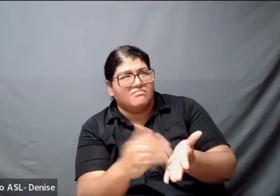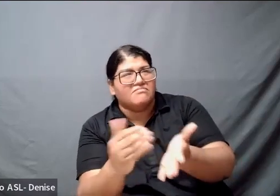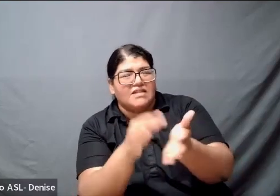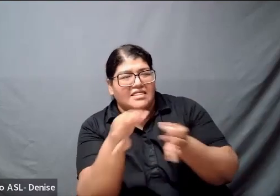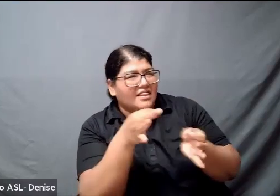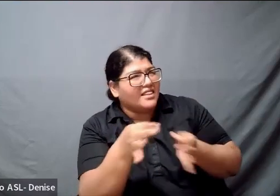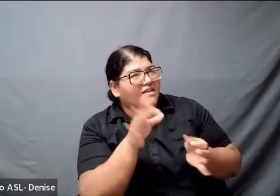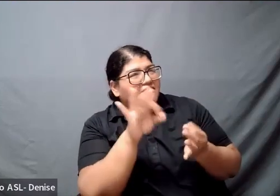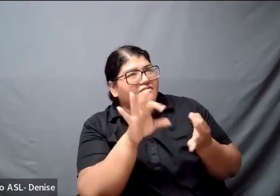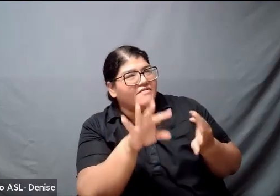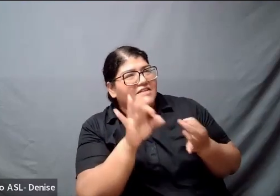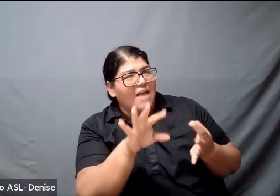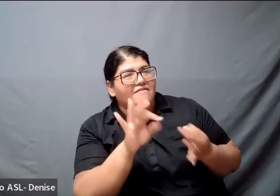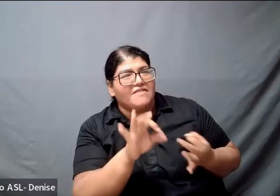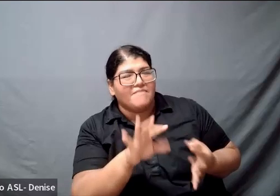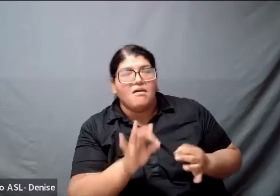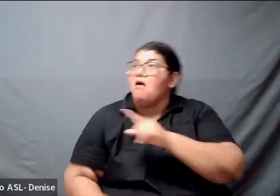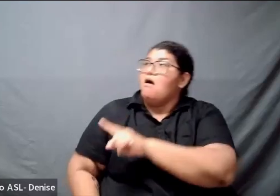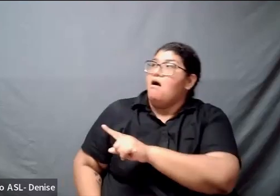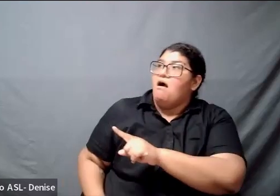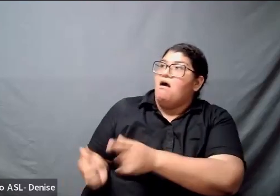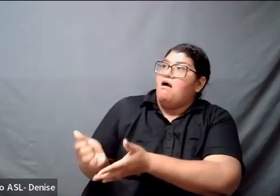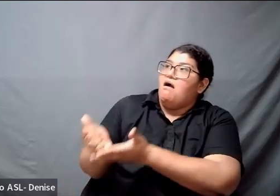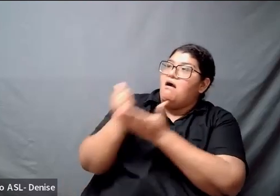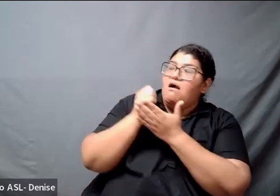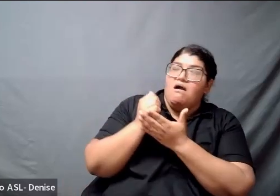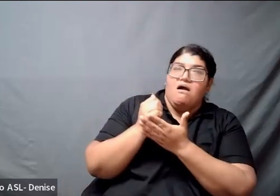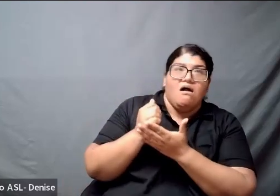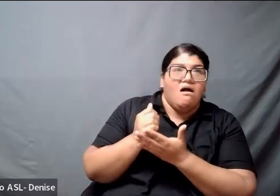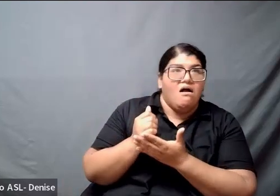And she just took me through and showed me for a couple of pages of what editing